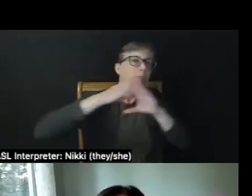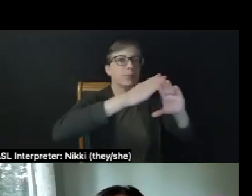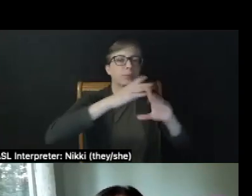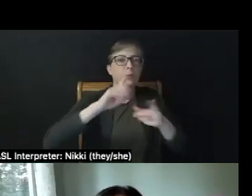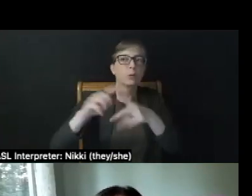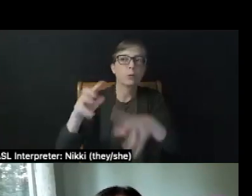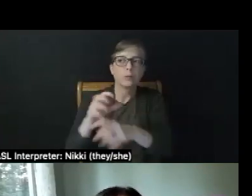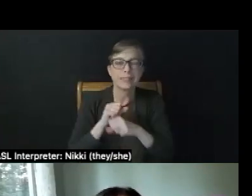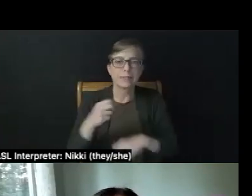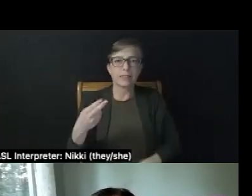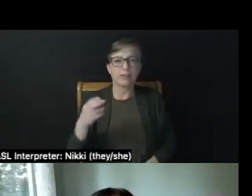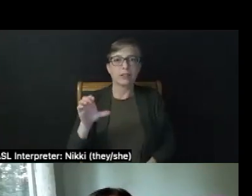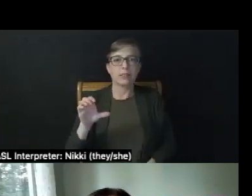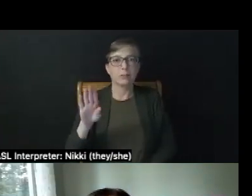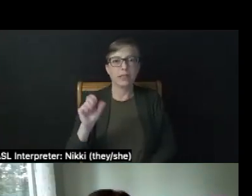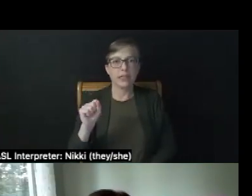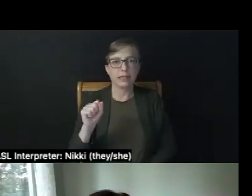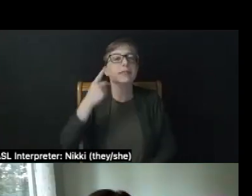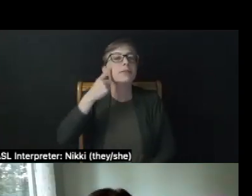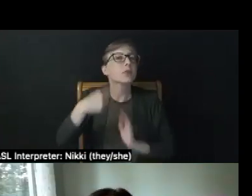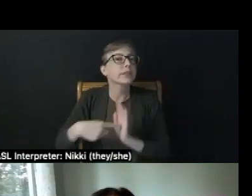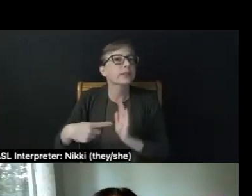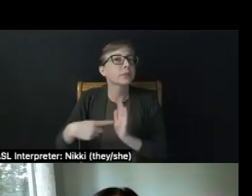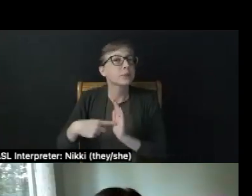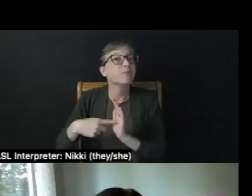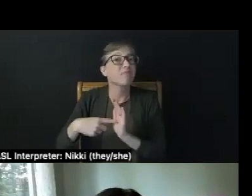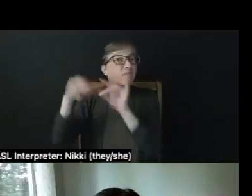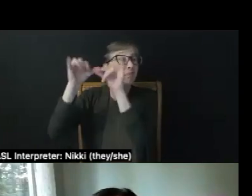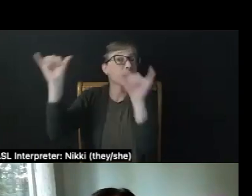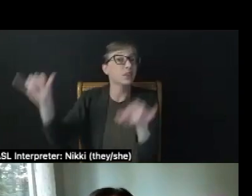Things like systemic racism ableism,